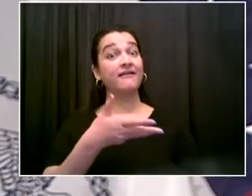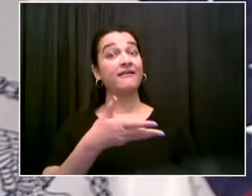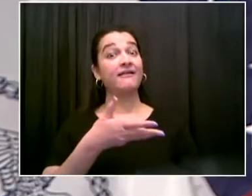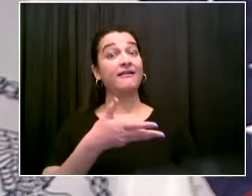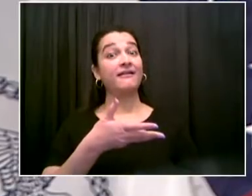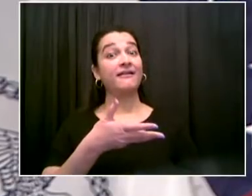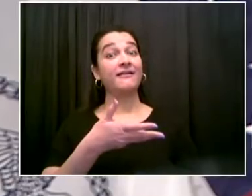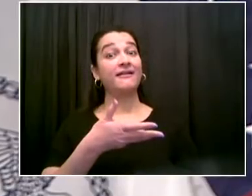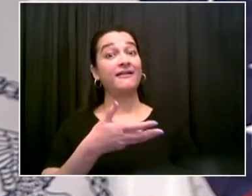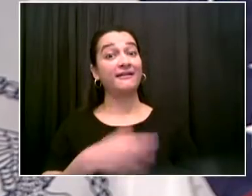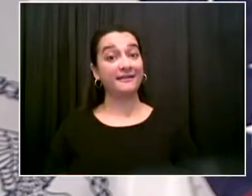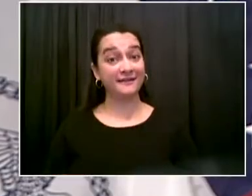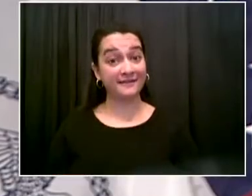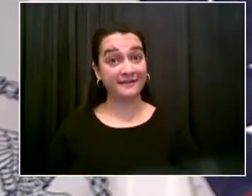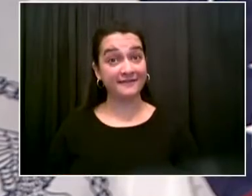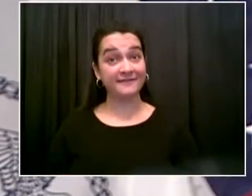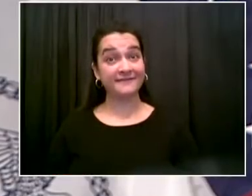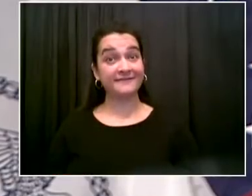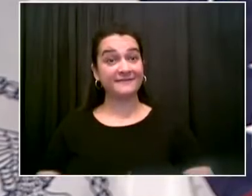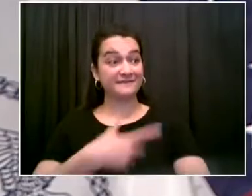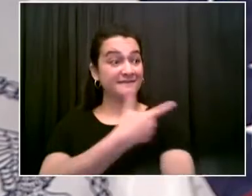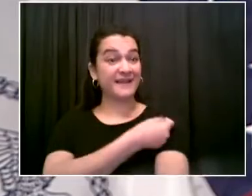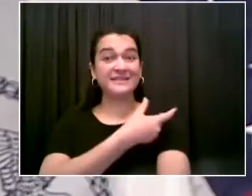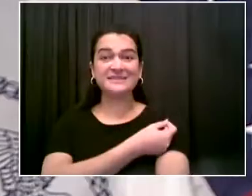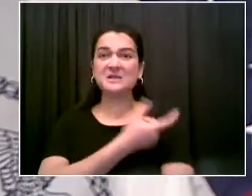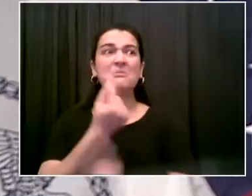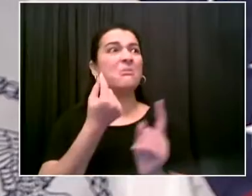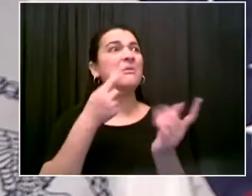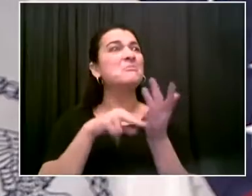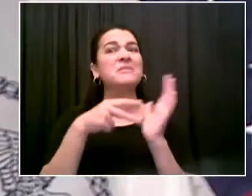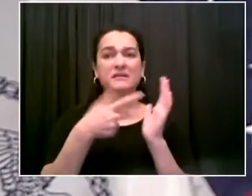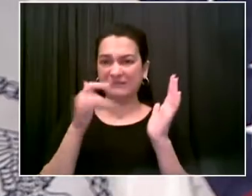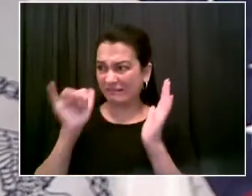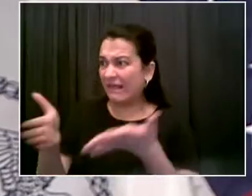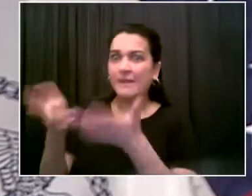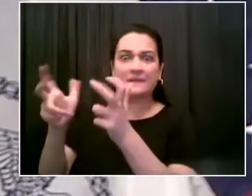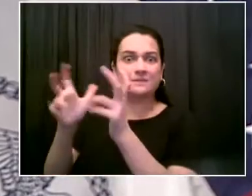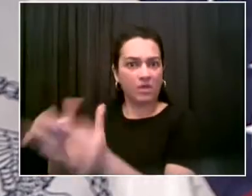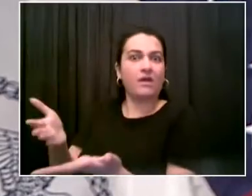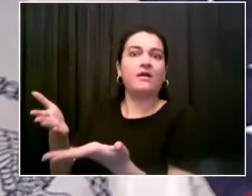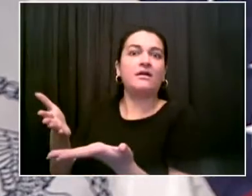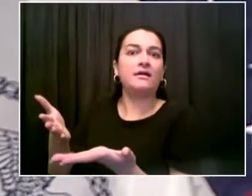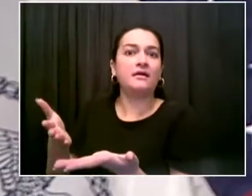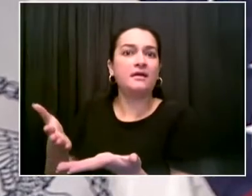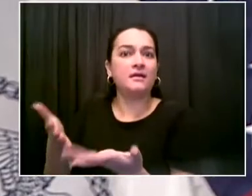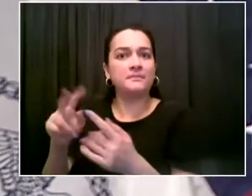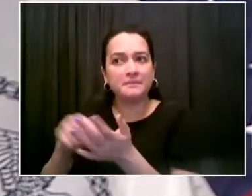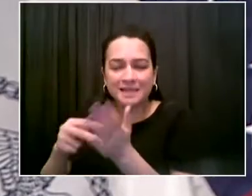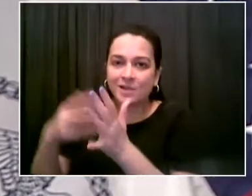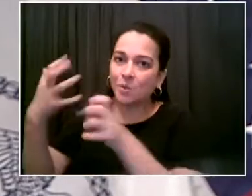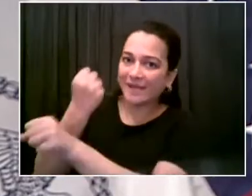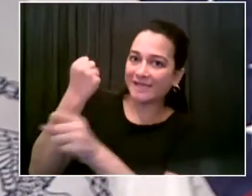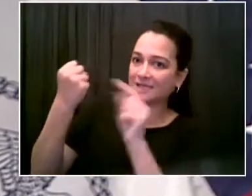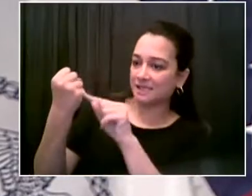DEAL WITH 8/10 OF A SECOND LEFT. THERE IT IS, THAT'S WHERE I WANT YOU TO HAVE